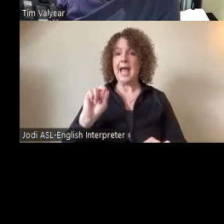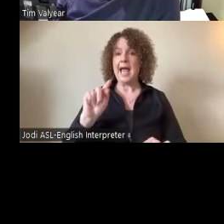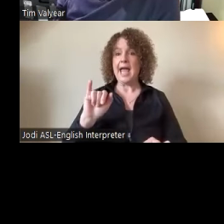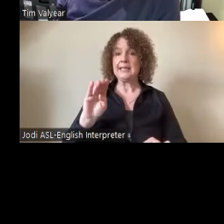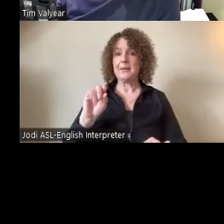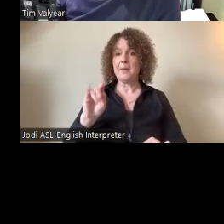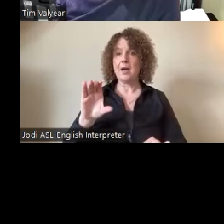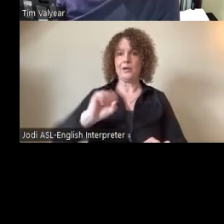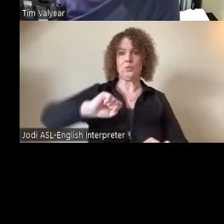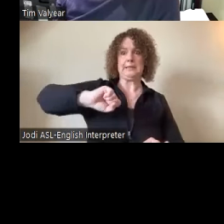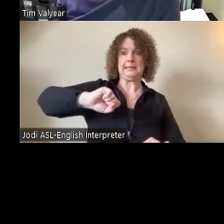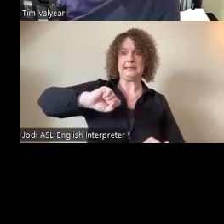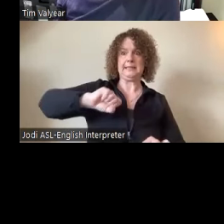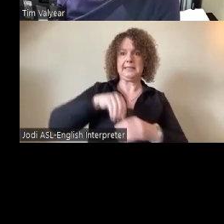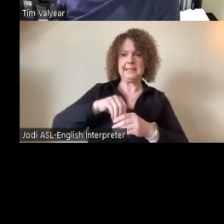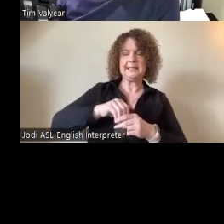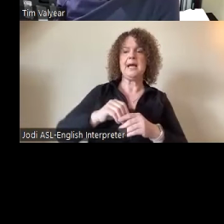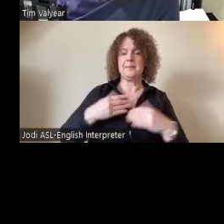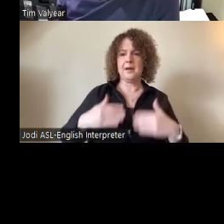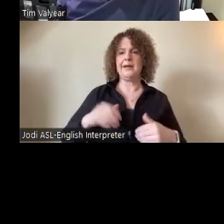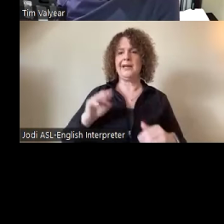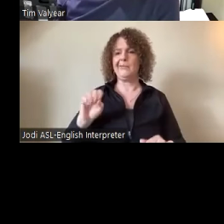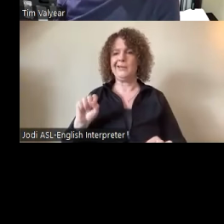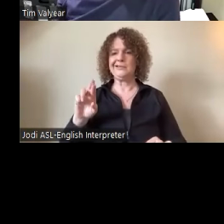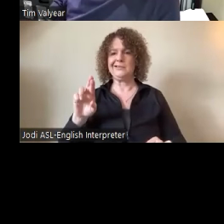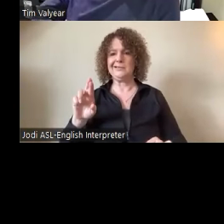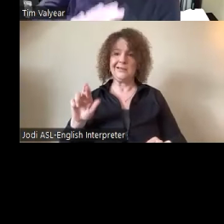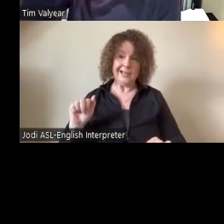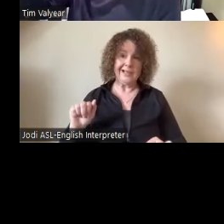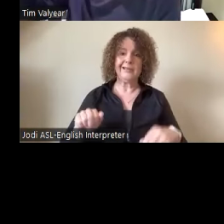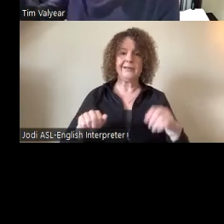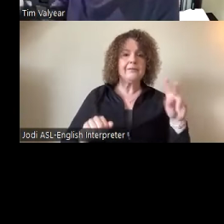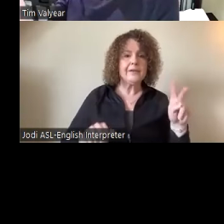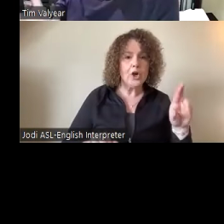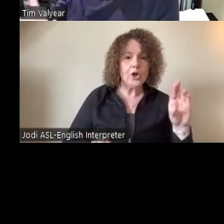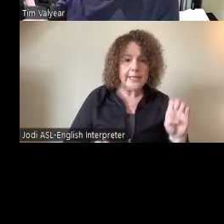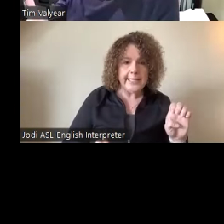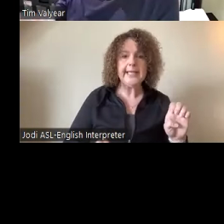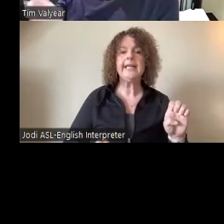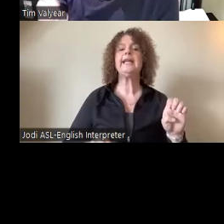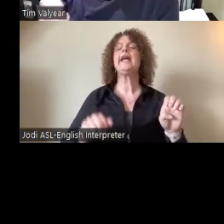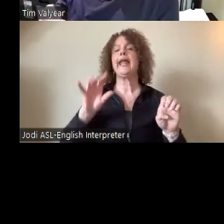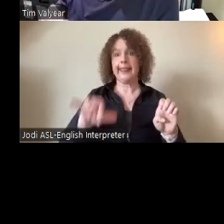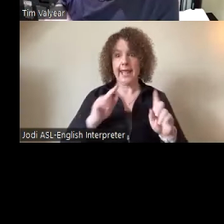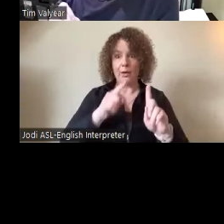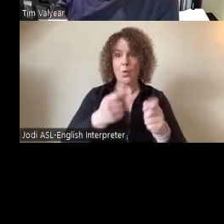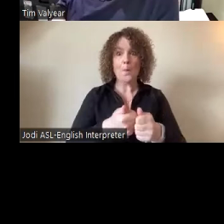that. Hepatitis C was a trigger. Aids, flu, H1N1, SARS